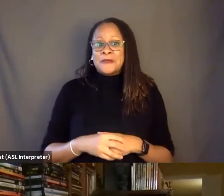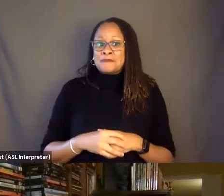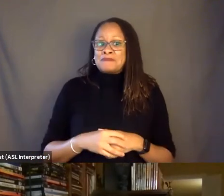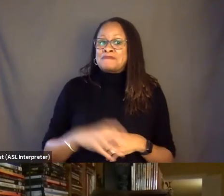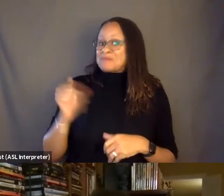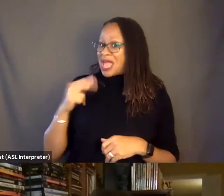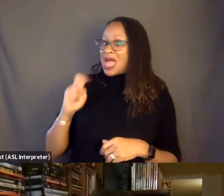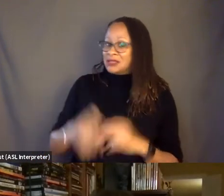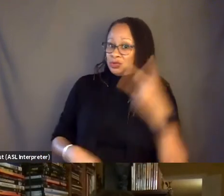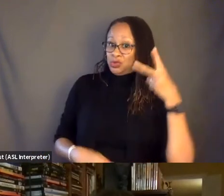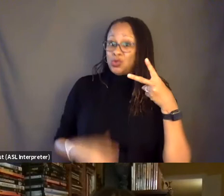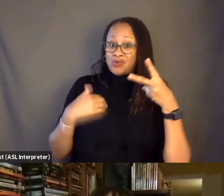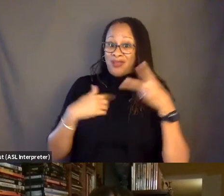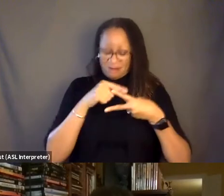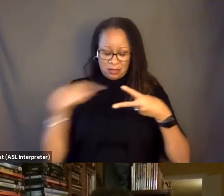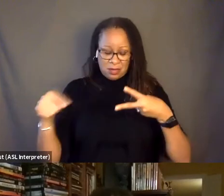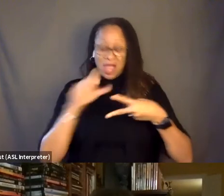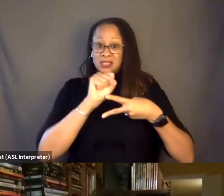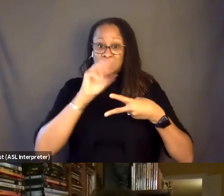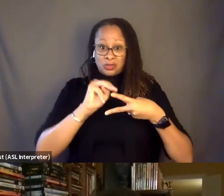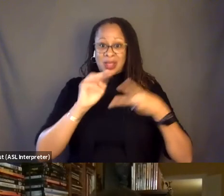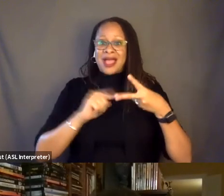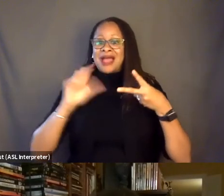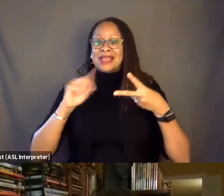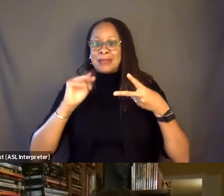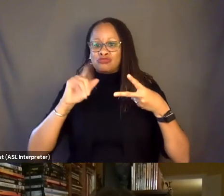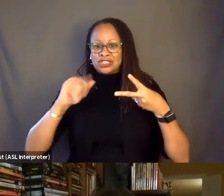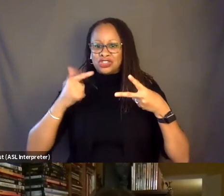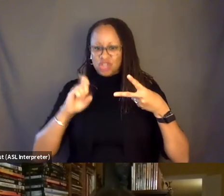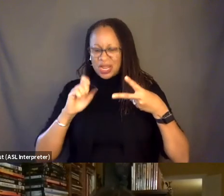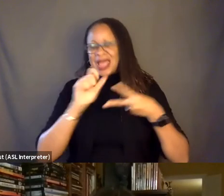There's the social media/Cambridge Analytica front,